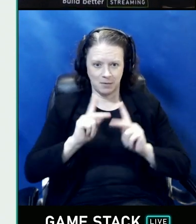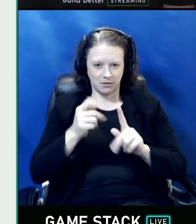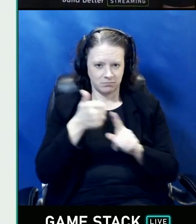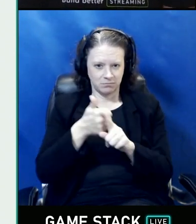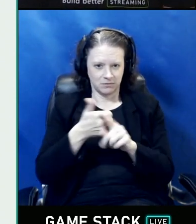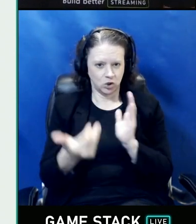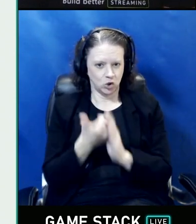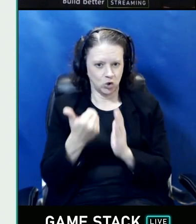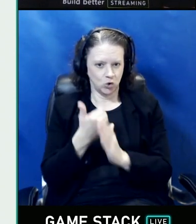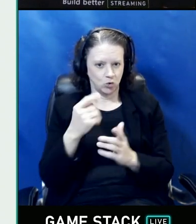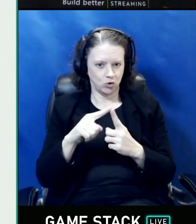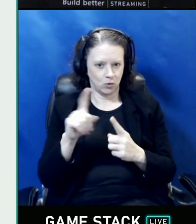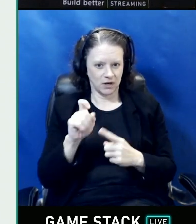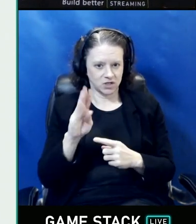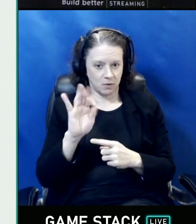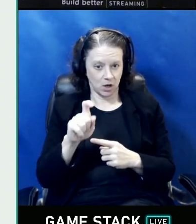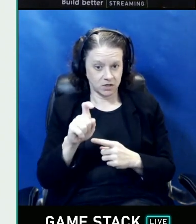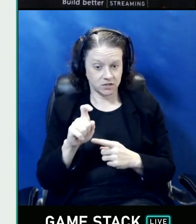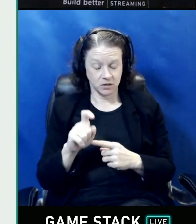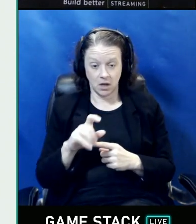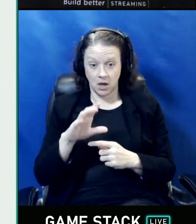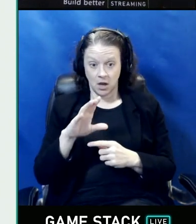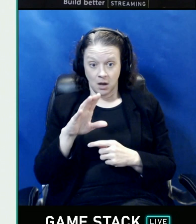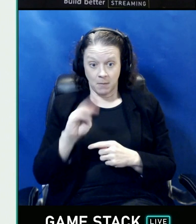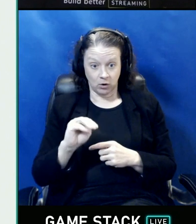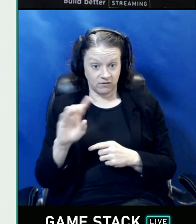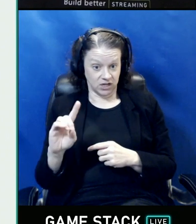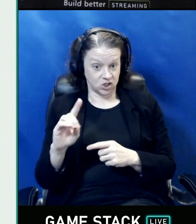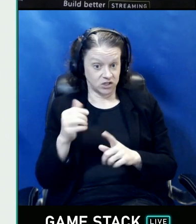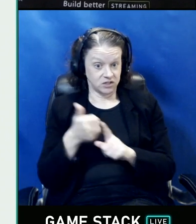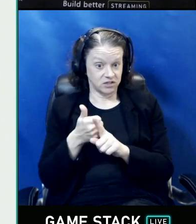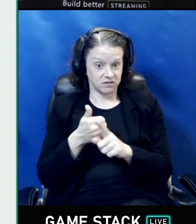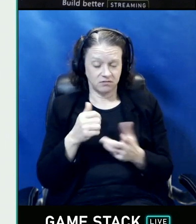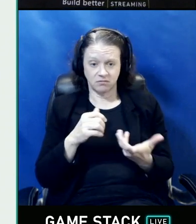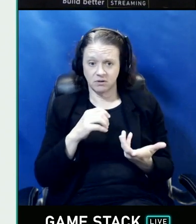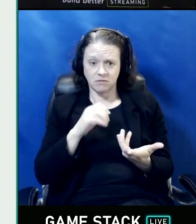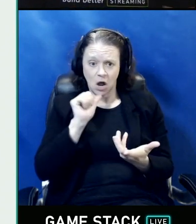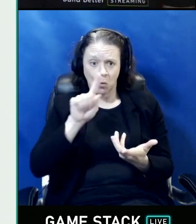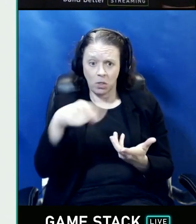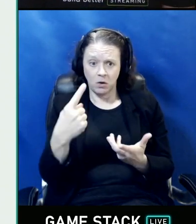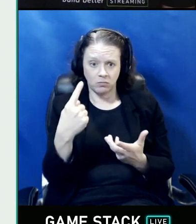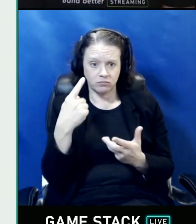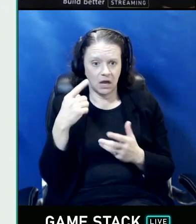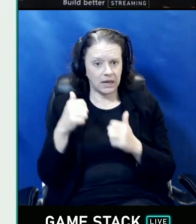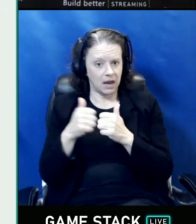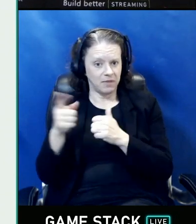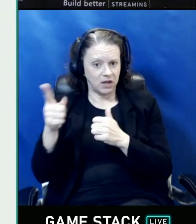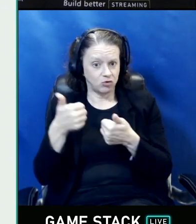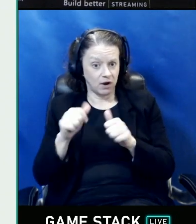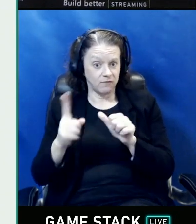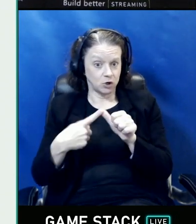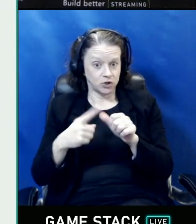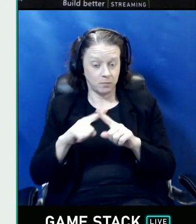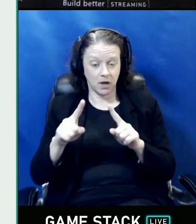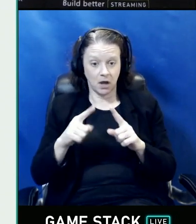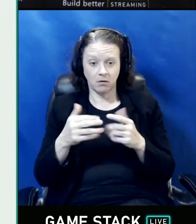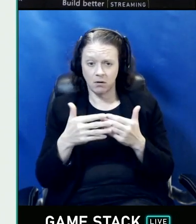Not only is Minecraft Dungeons one of the games that people try out first, but by their third week of using Xbox game streaming,